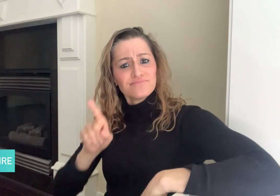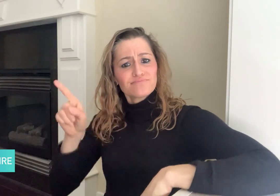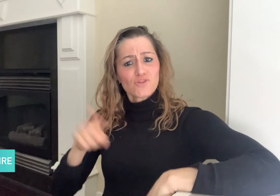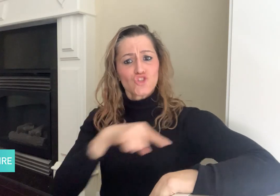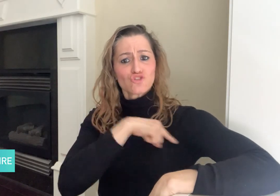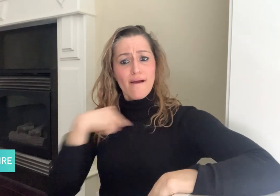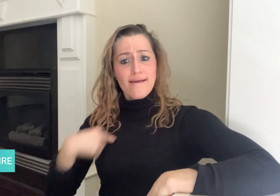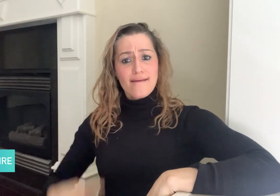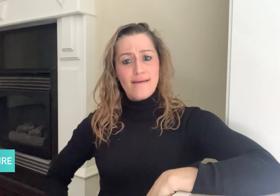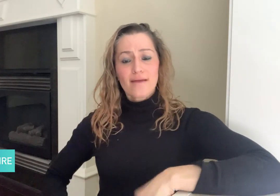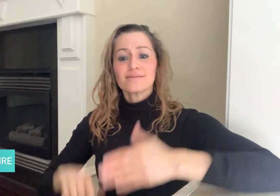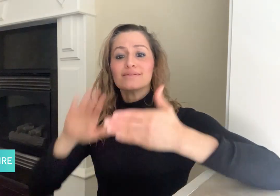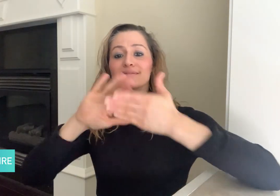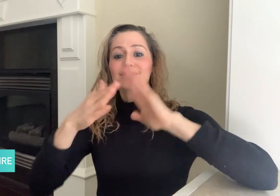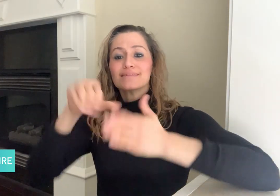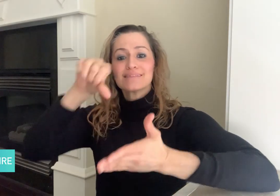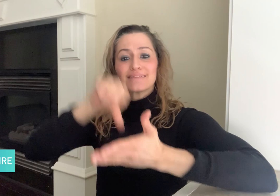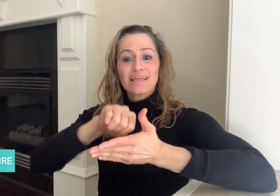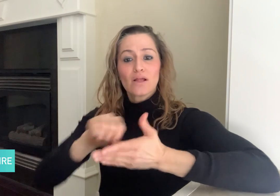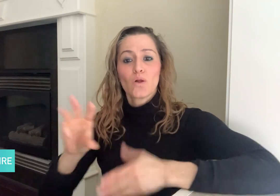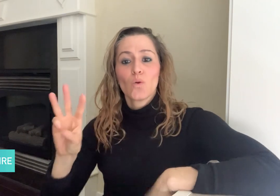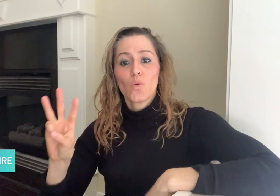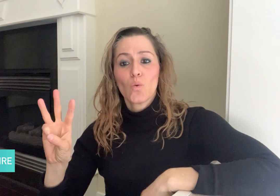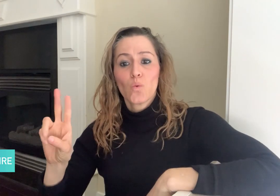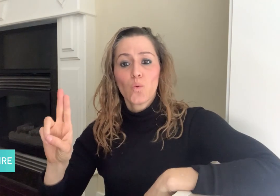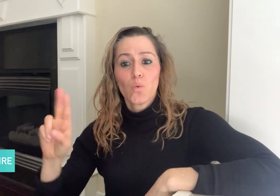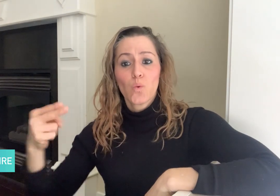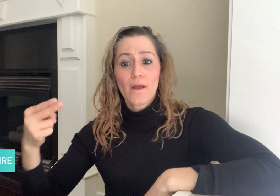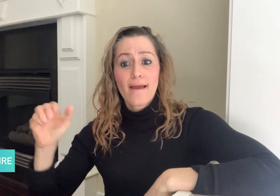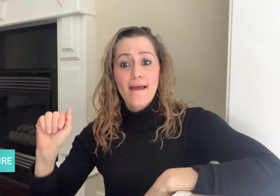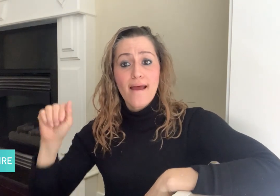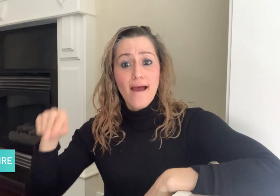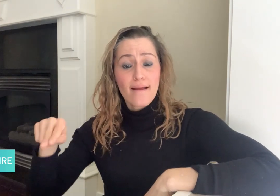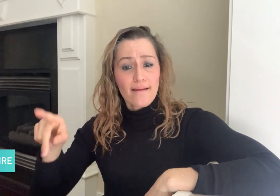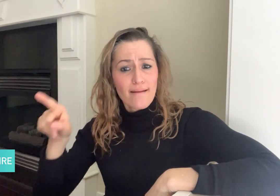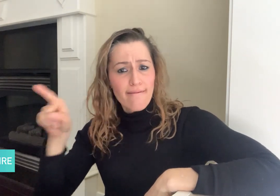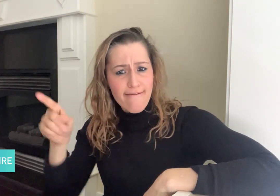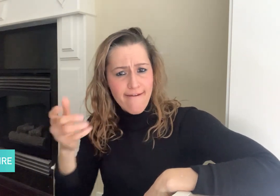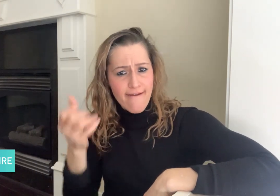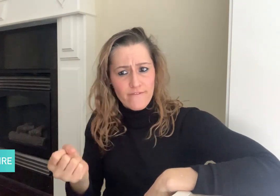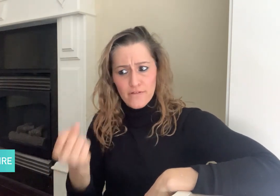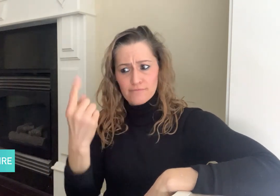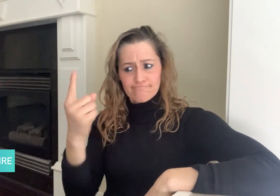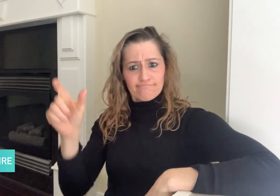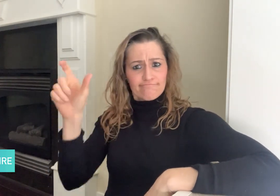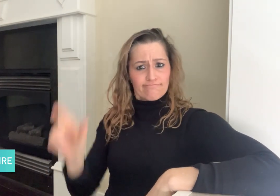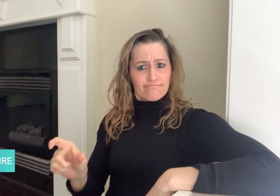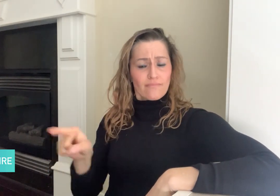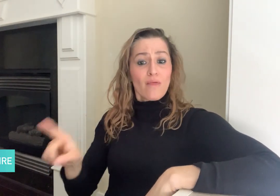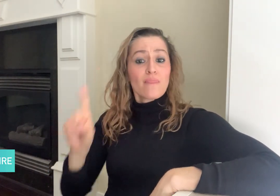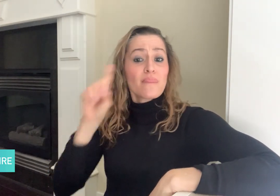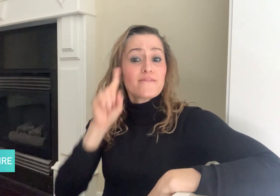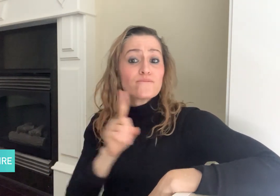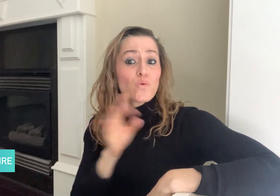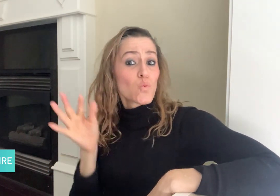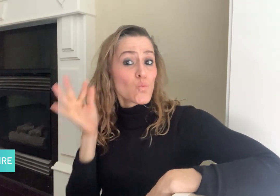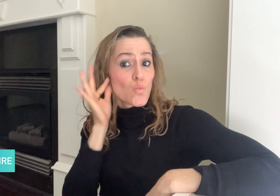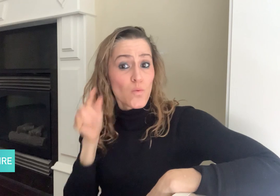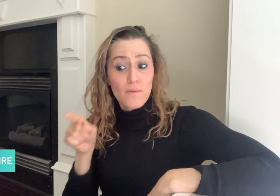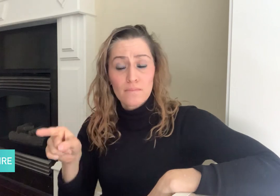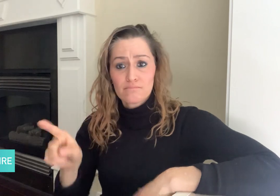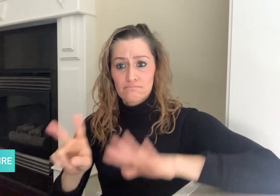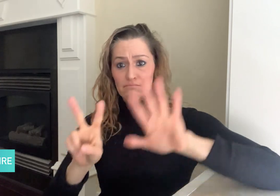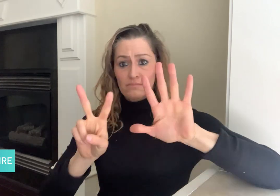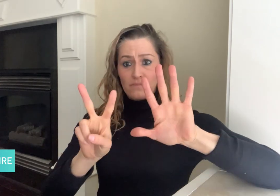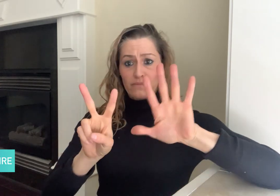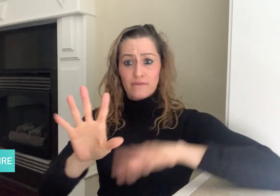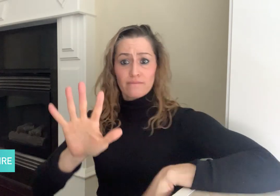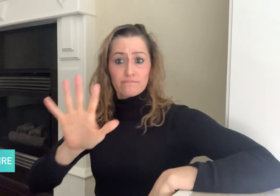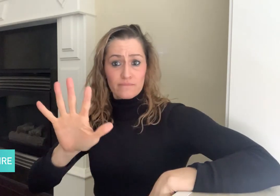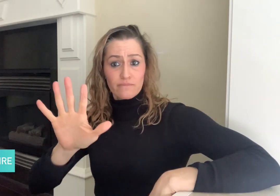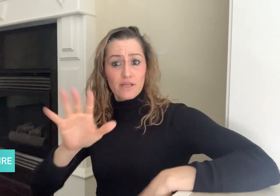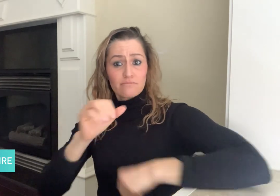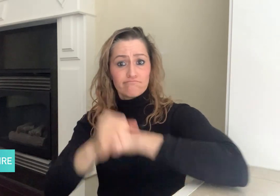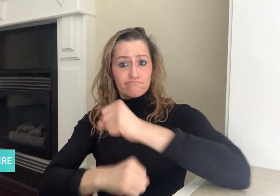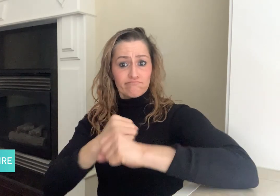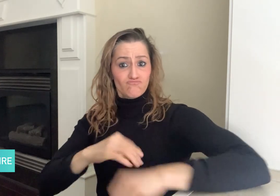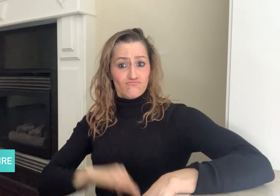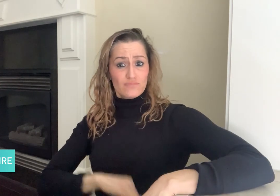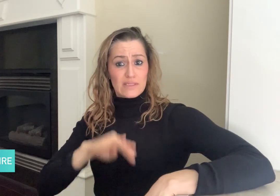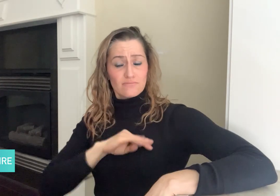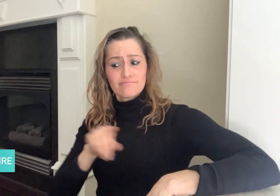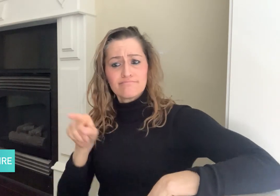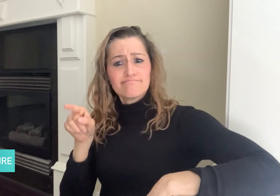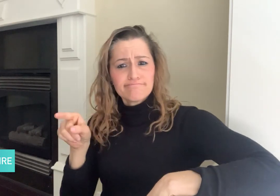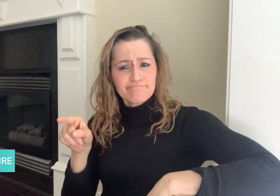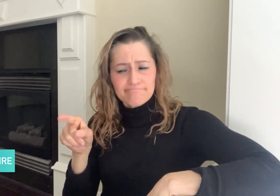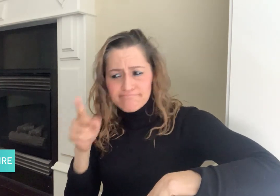A 75-year-old Deaf woman has been admitted to a special hospital in Wuhan, China.